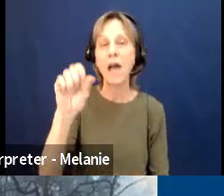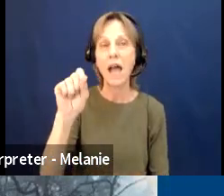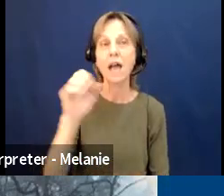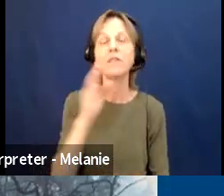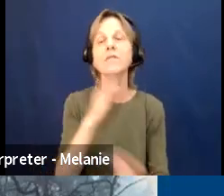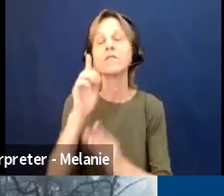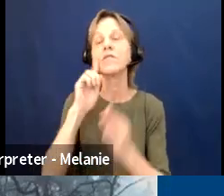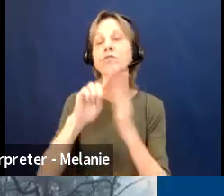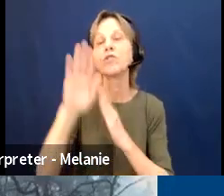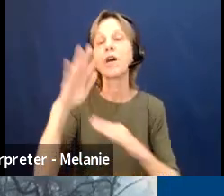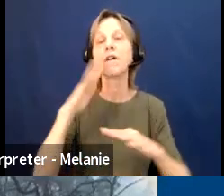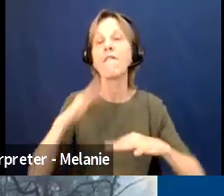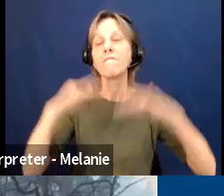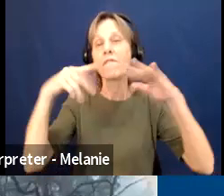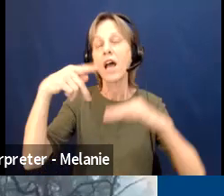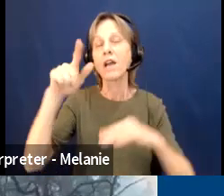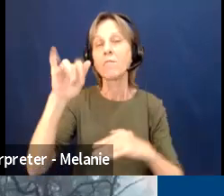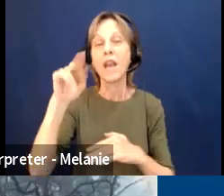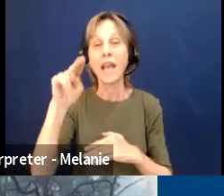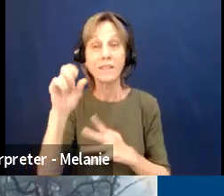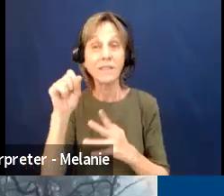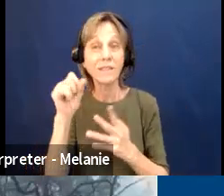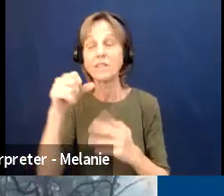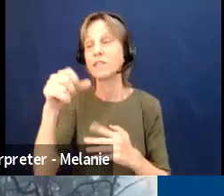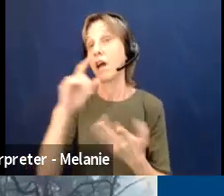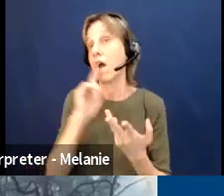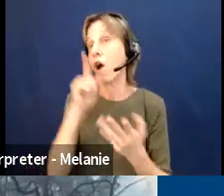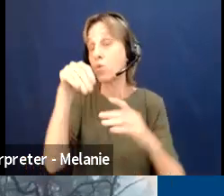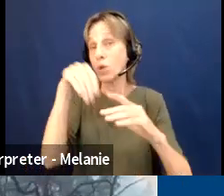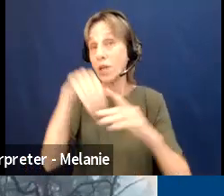be storm water management are you in a flood plain can you rebuild at all can you rebuild in